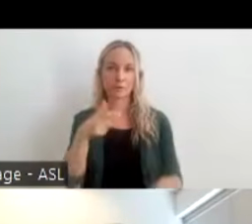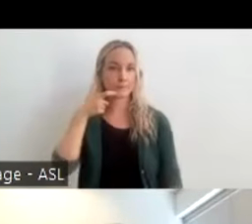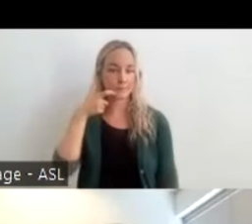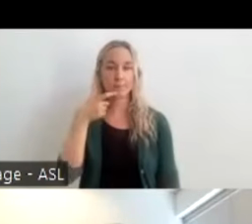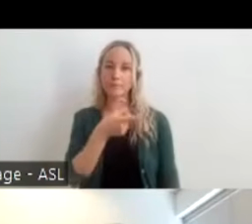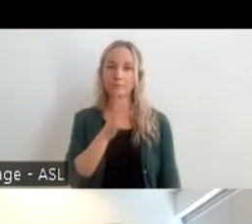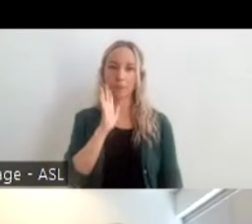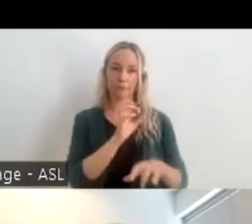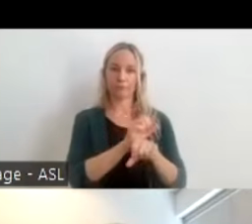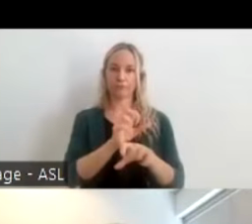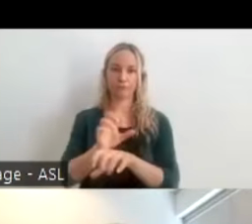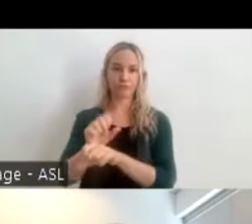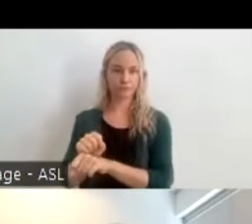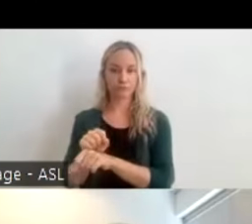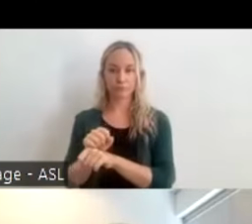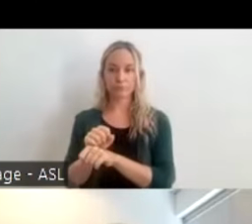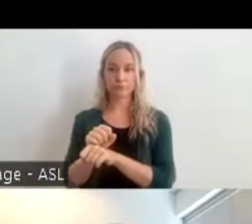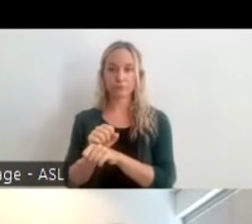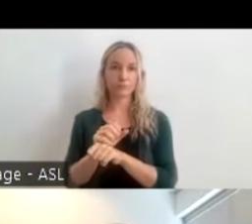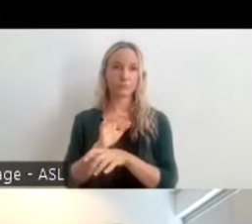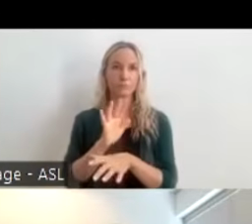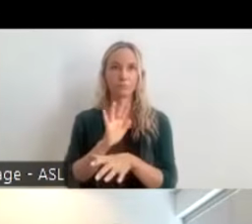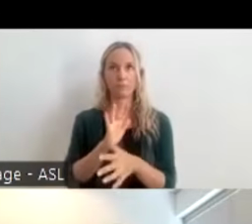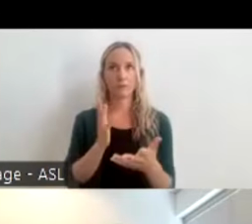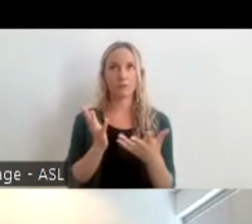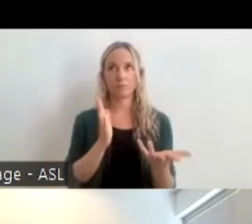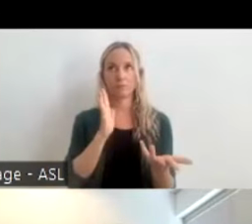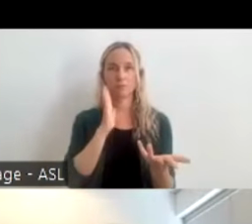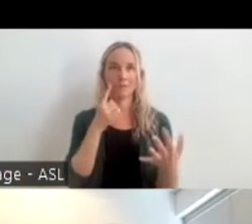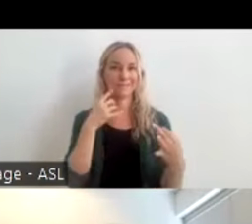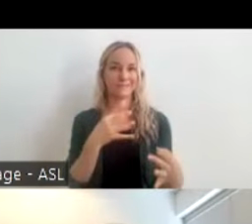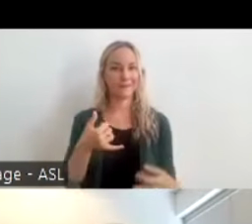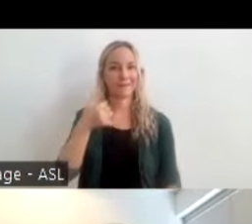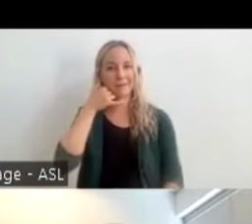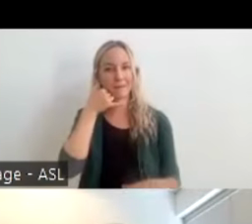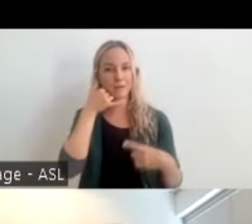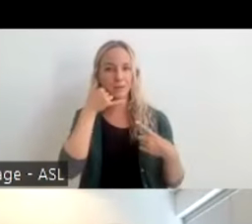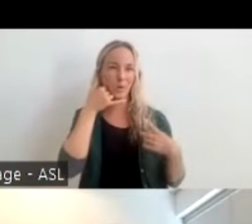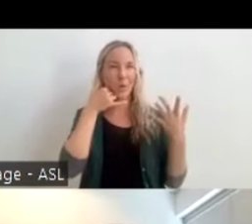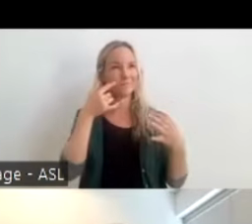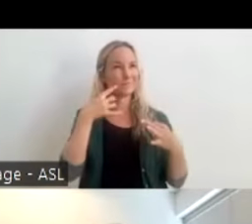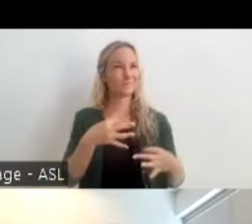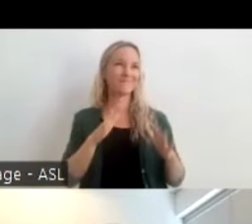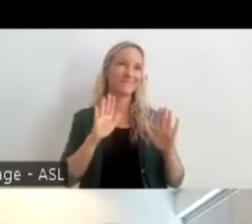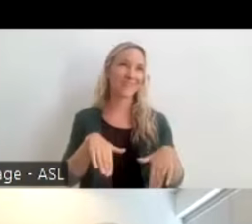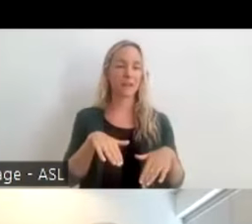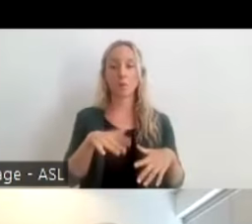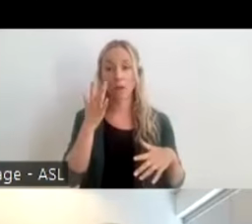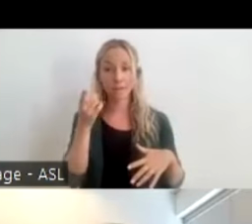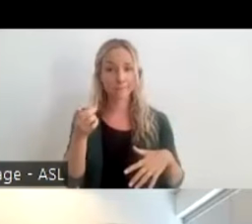And decides, makes a decision, an uninformed, uneducated decision to say oh, you can bring a sign language interpreter, but